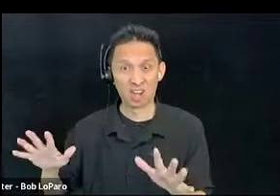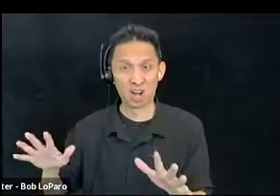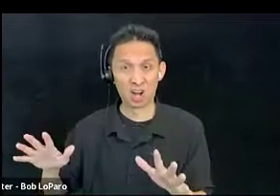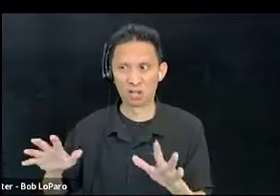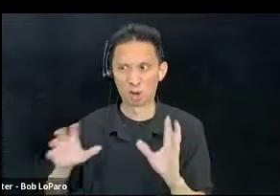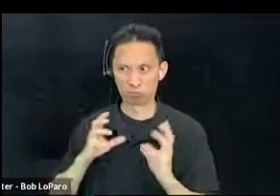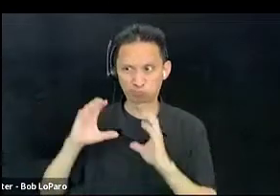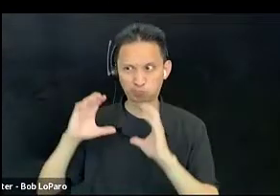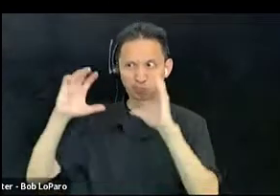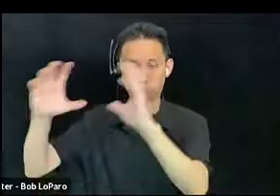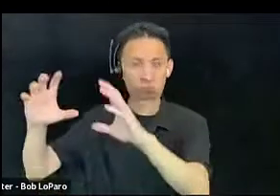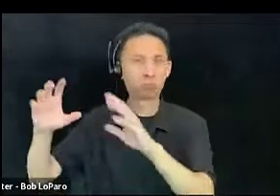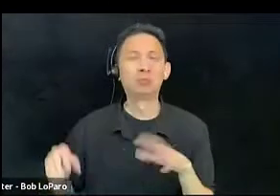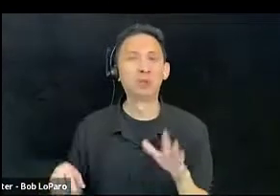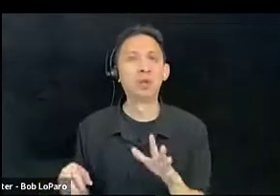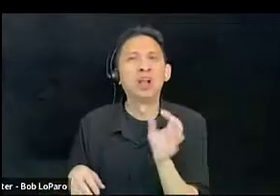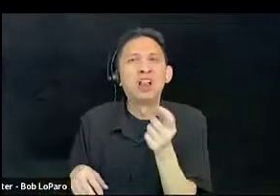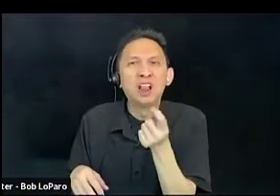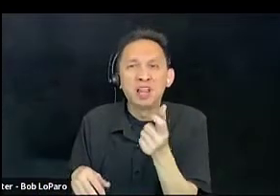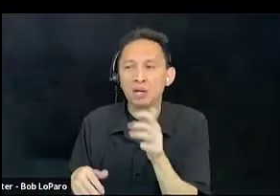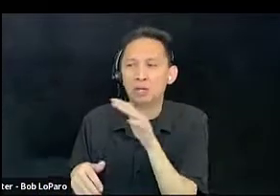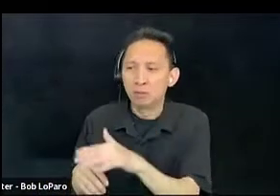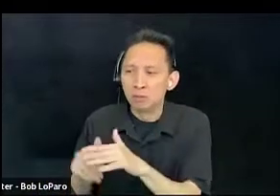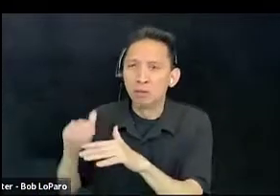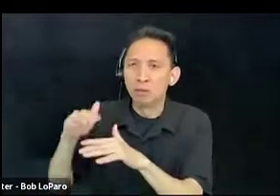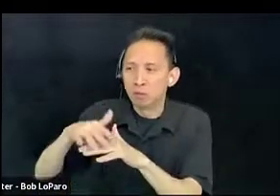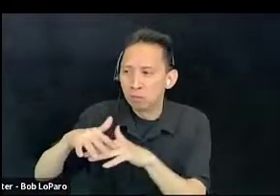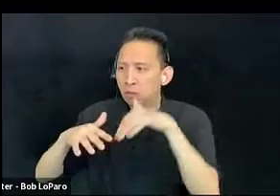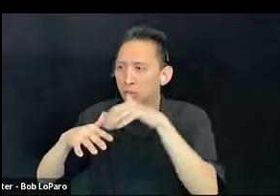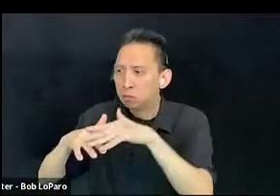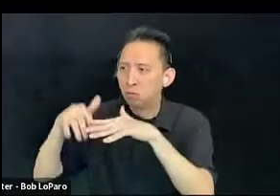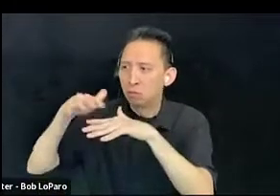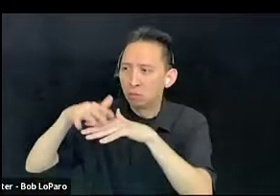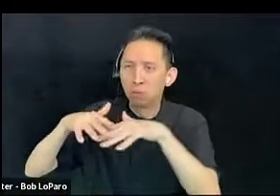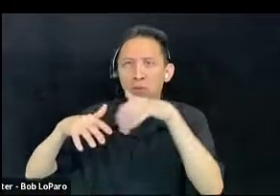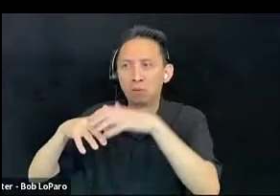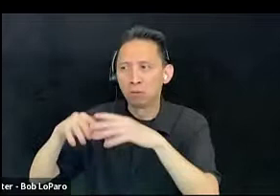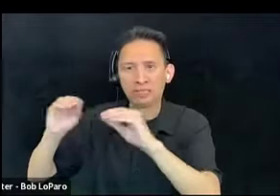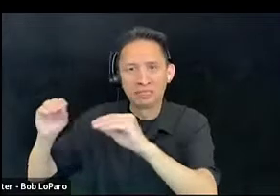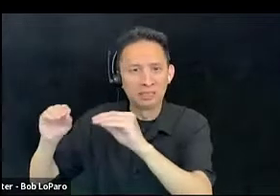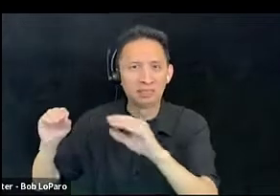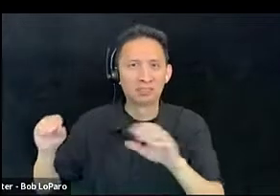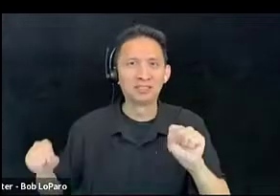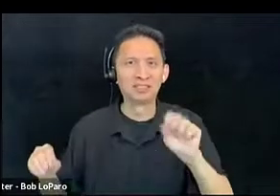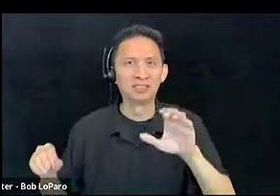in their expressive development. And then on the other side, the kind of disclaimers for sensory access